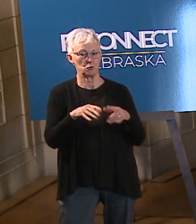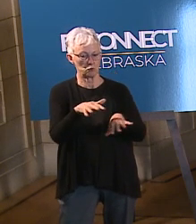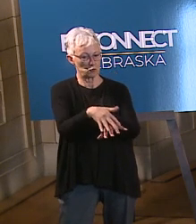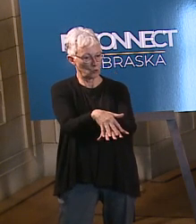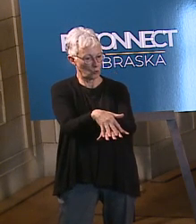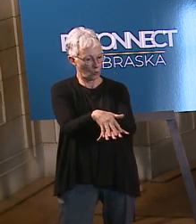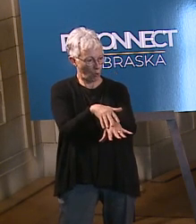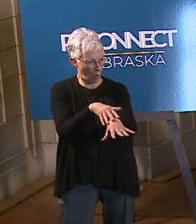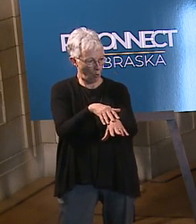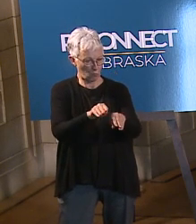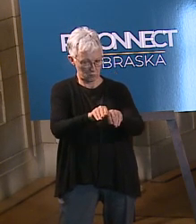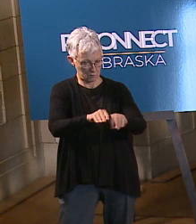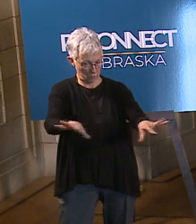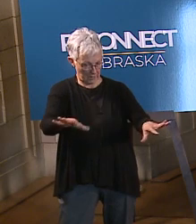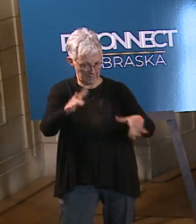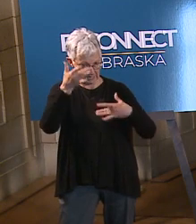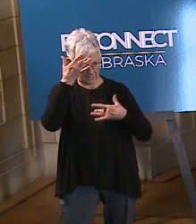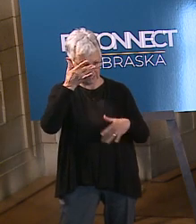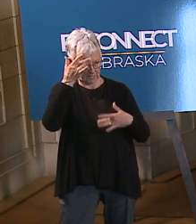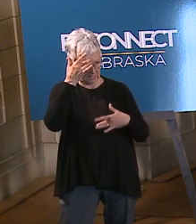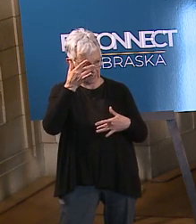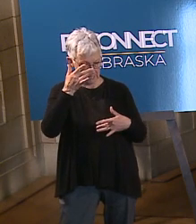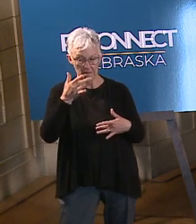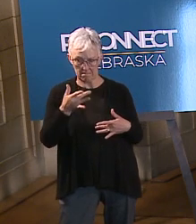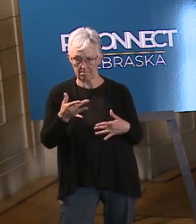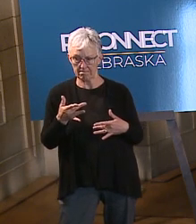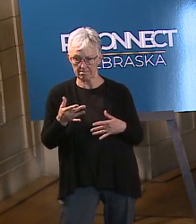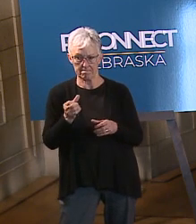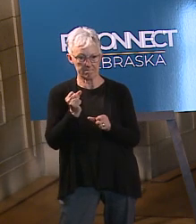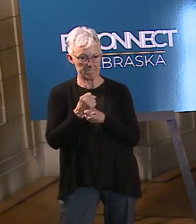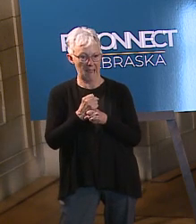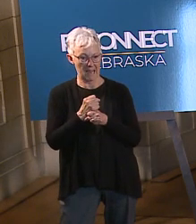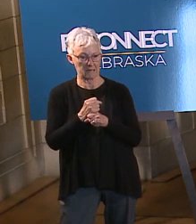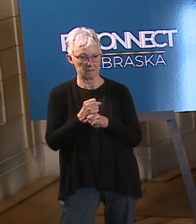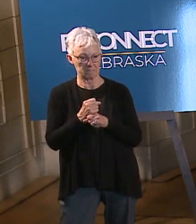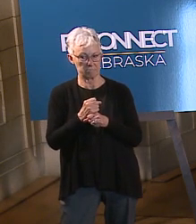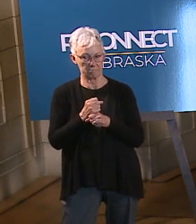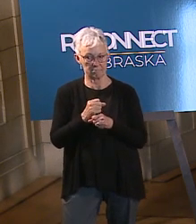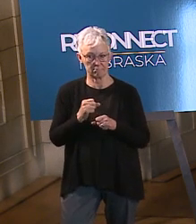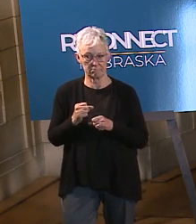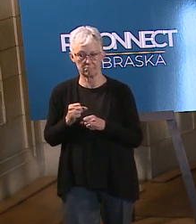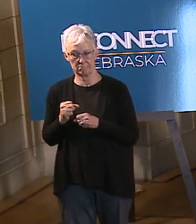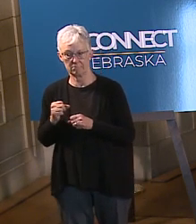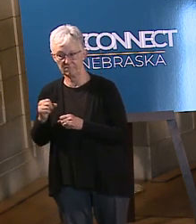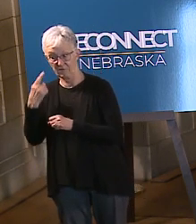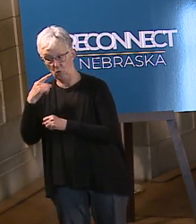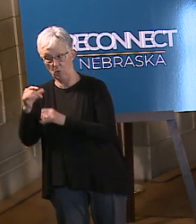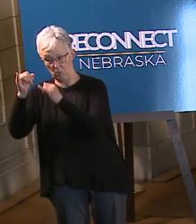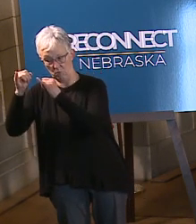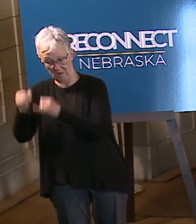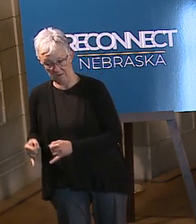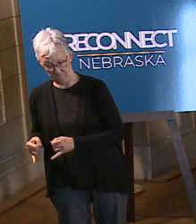EXAMPLE, THE FOLKS AT UMNC,